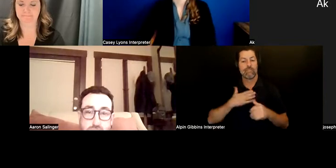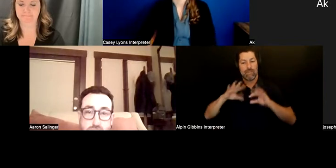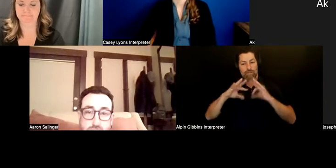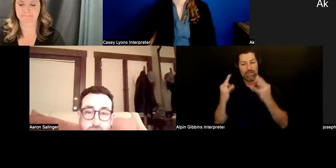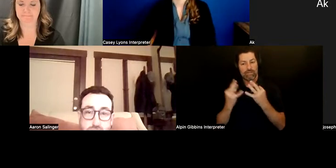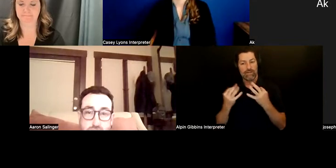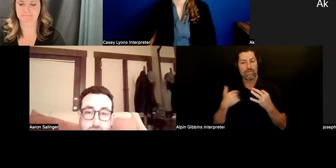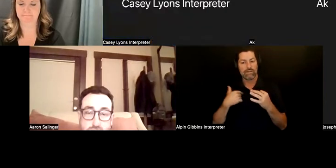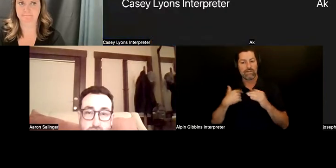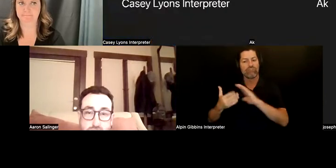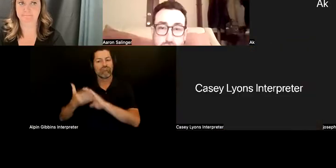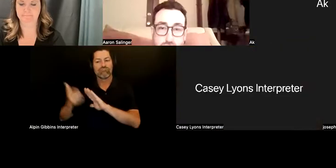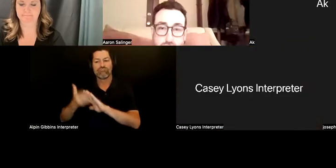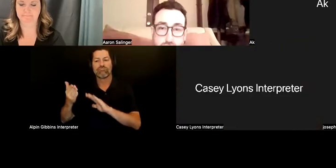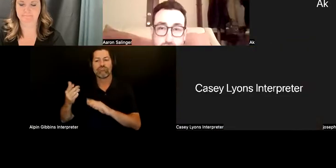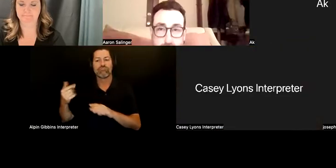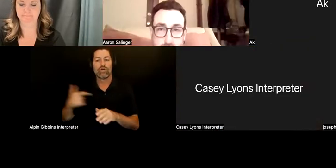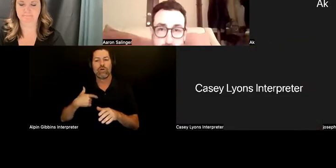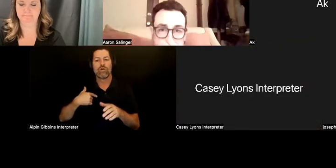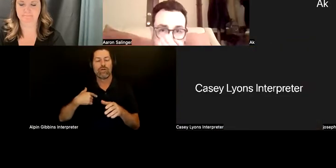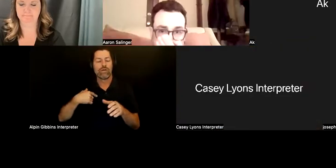we we do it 19:45:40 twice we detract from our cup of